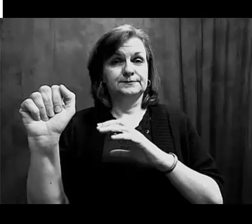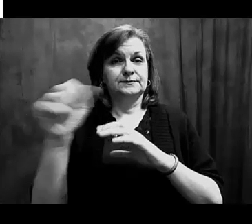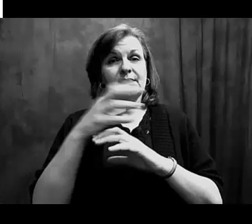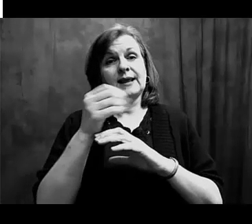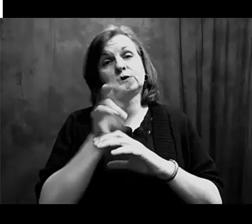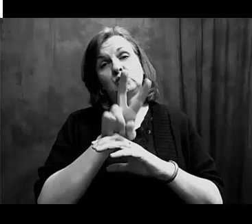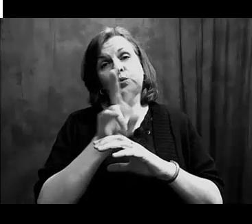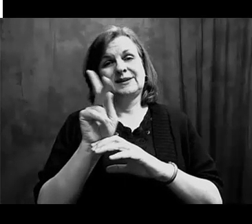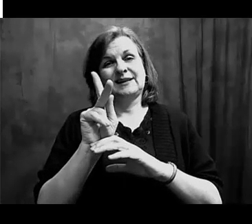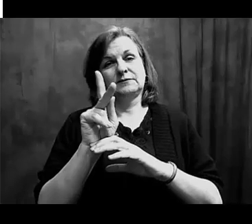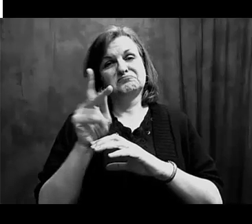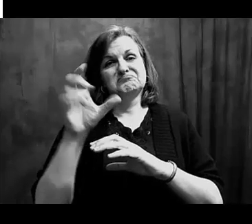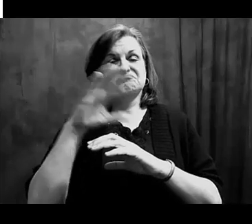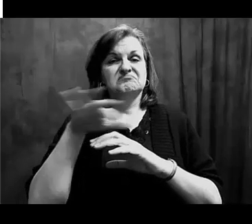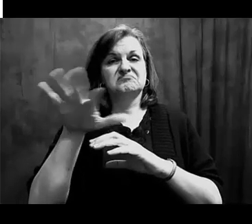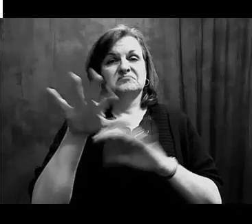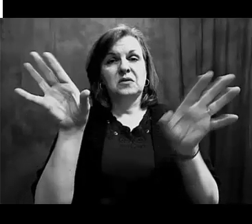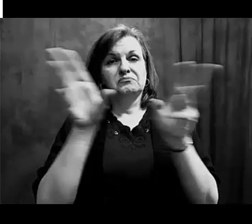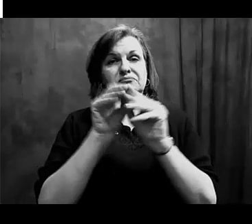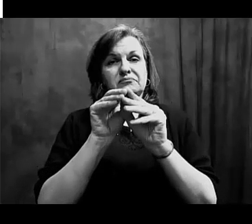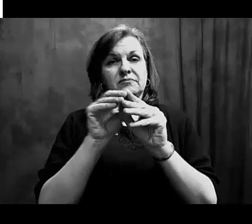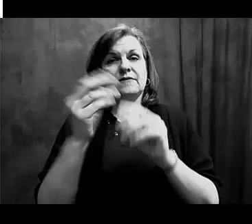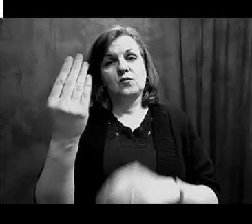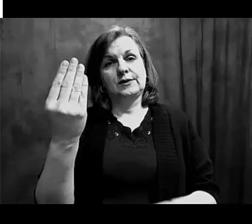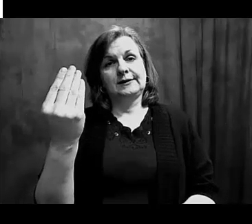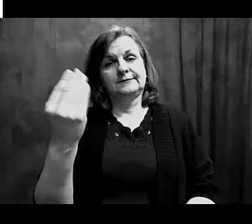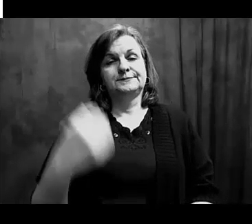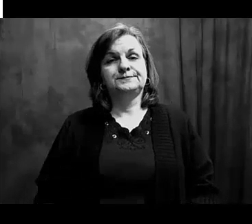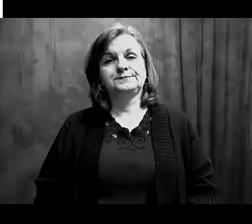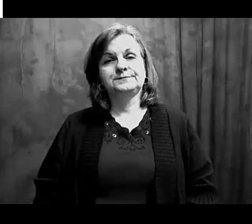and we've got 2 potassiums